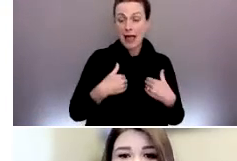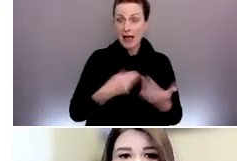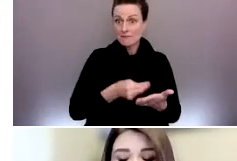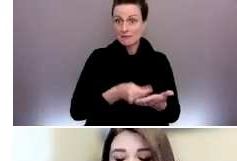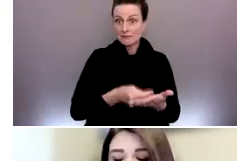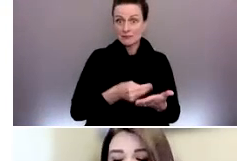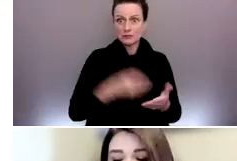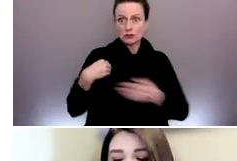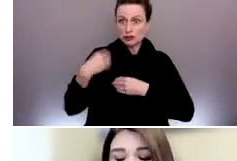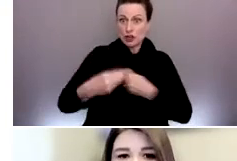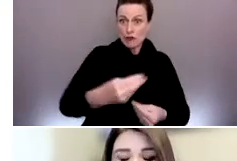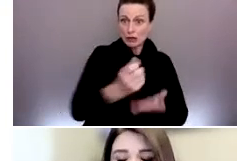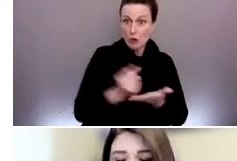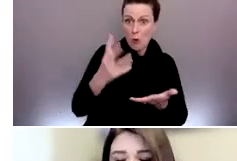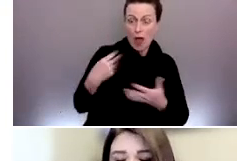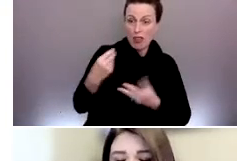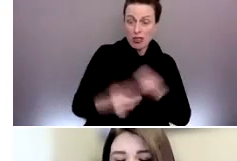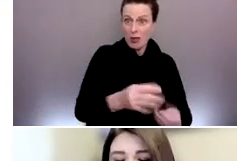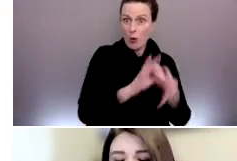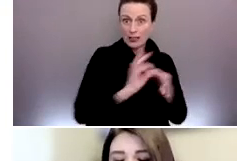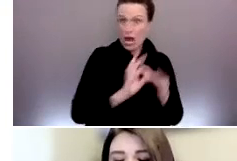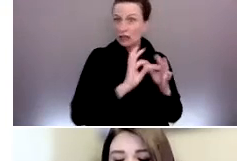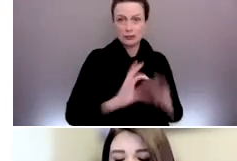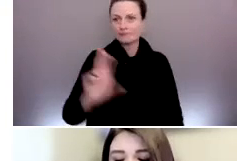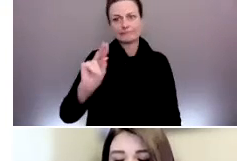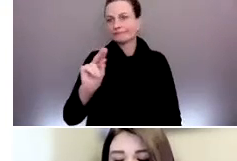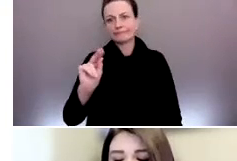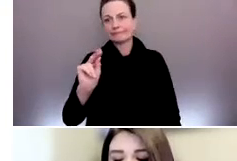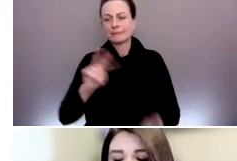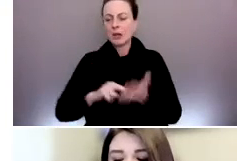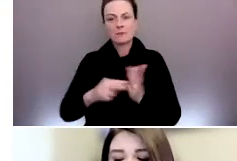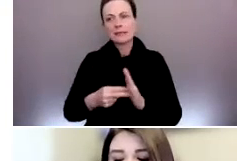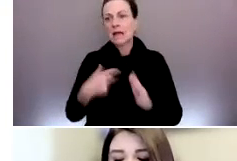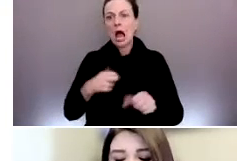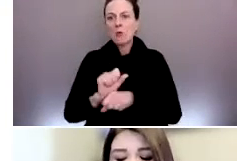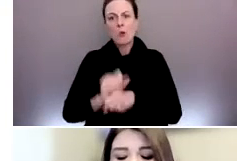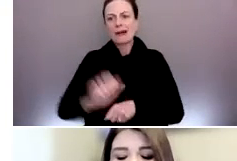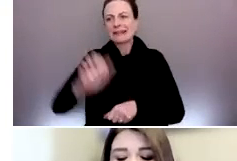generational wealth, or connections. I work 10 times harder to forge a path in a world